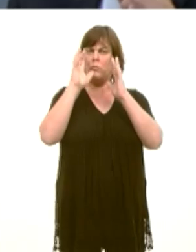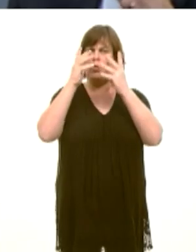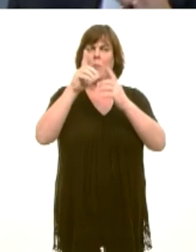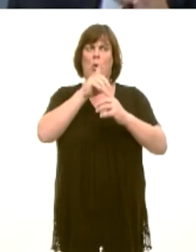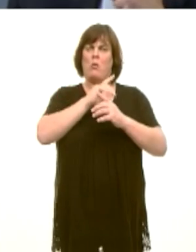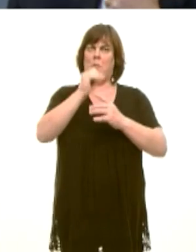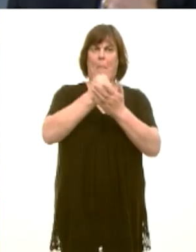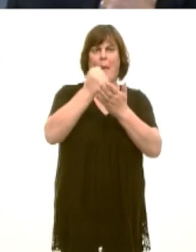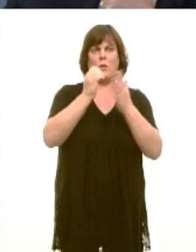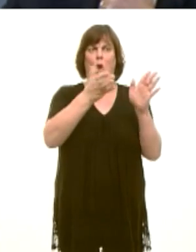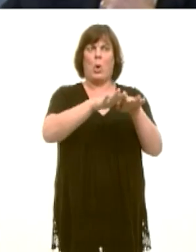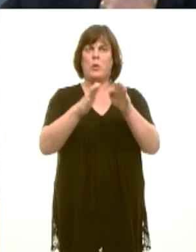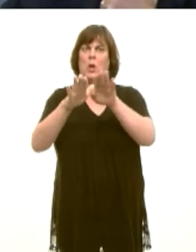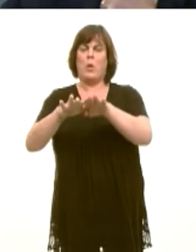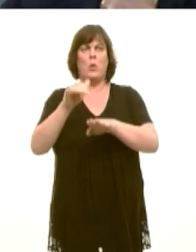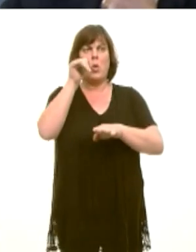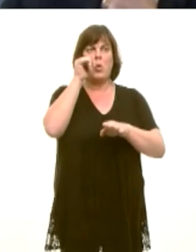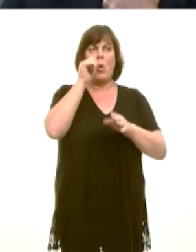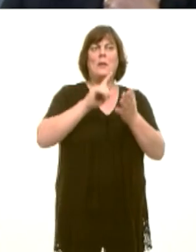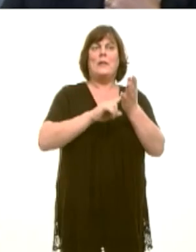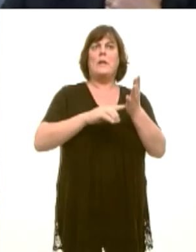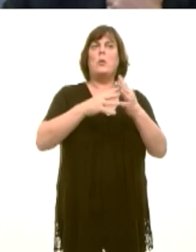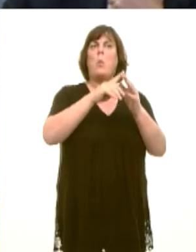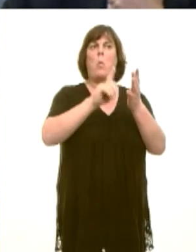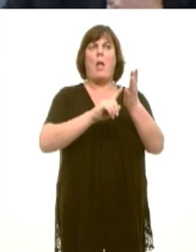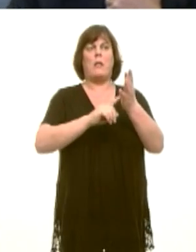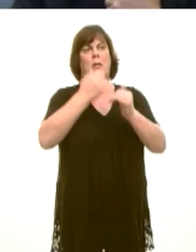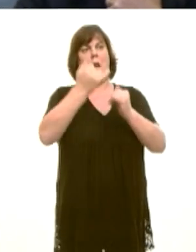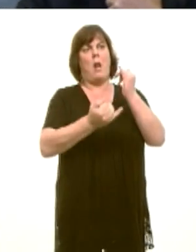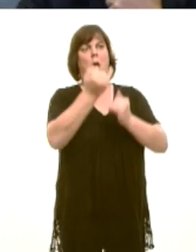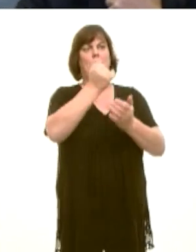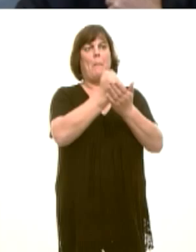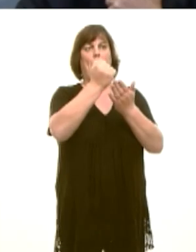is intending on closing the last bank in Llanwrtyd Wells, and NatWest is to close its branch